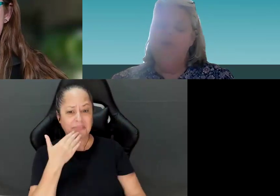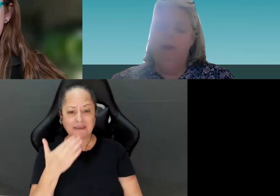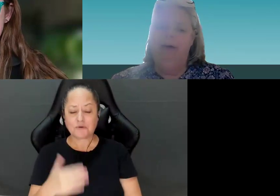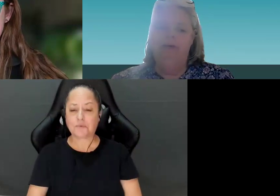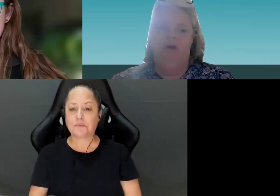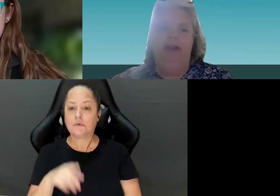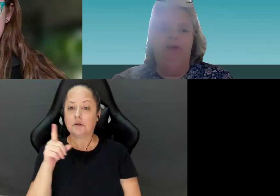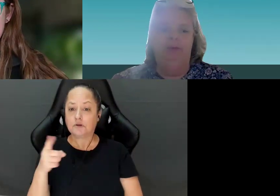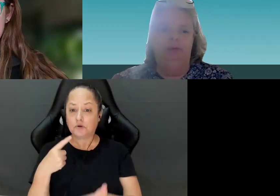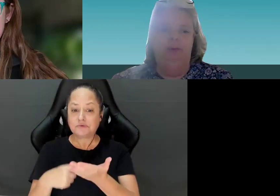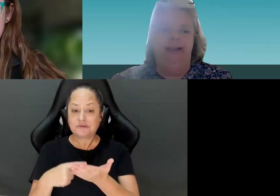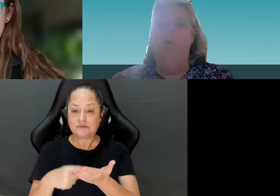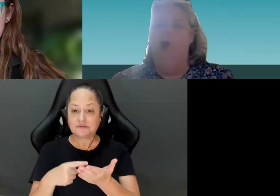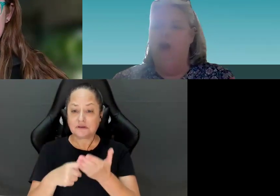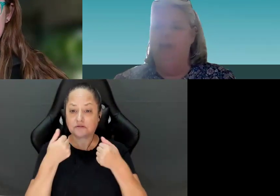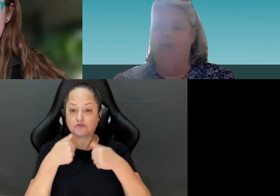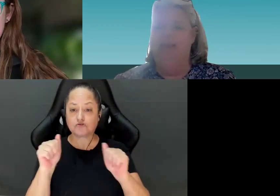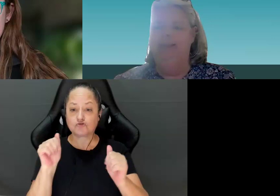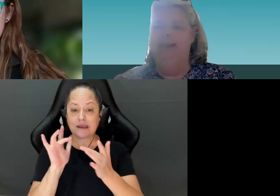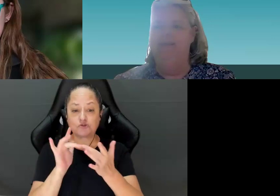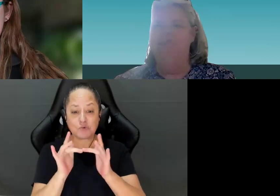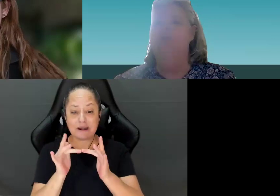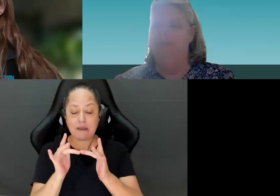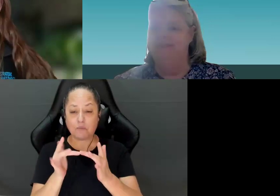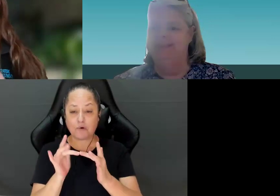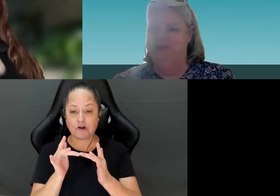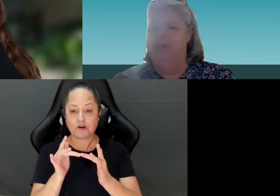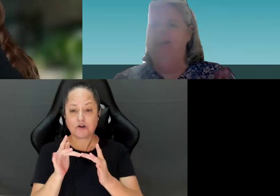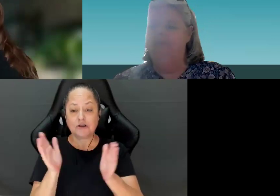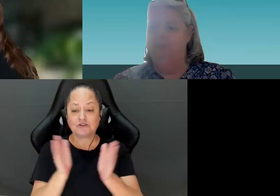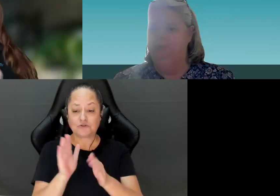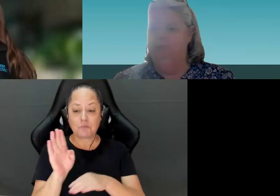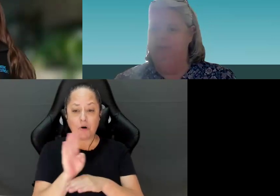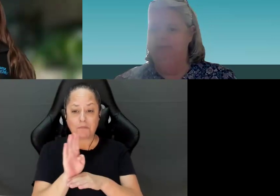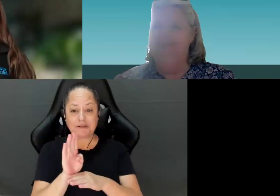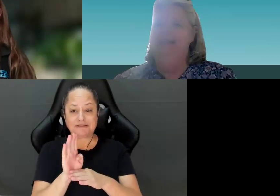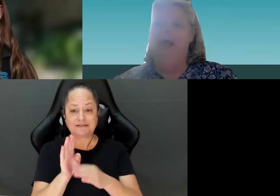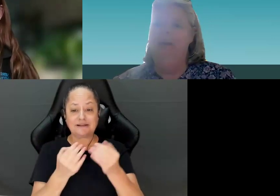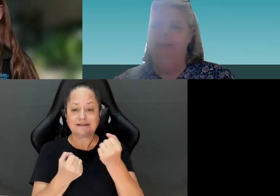And you talked about trying to network the with small businesses so they can support